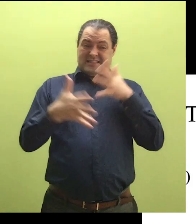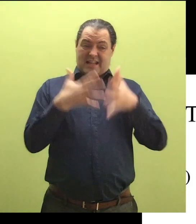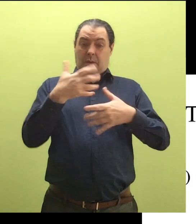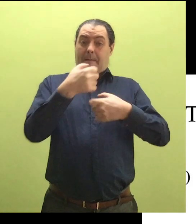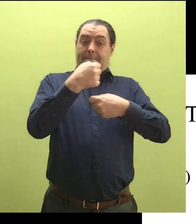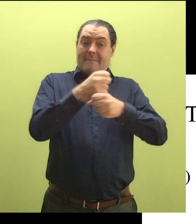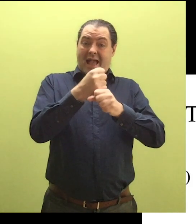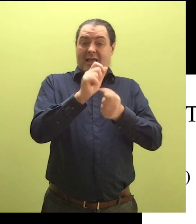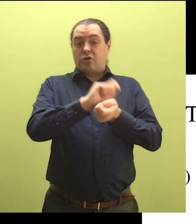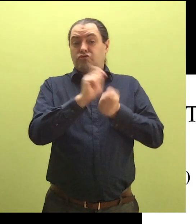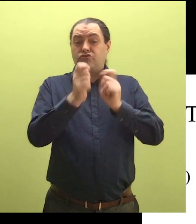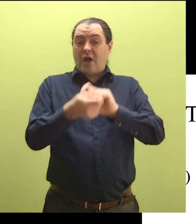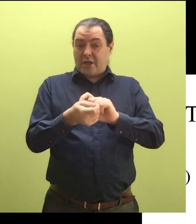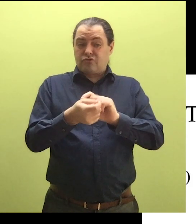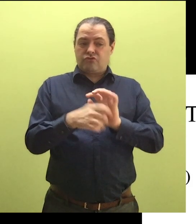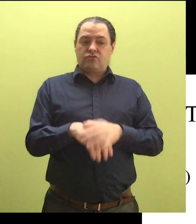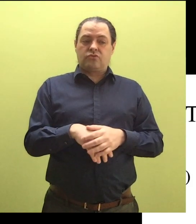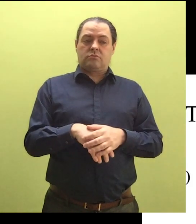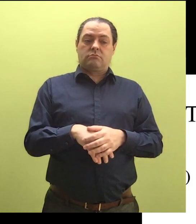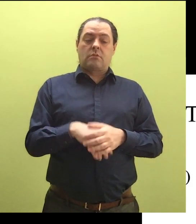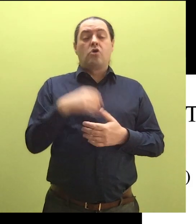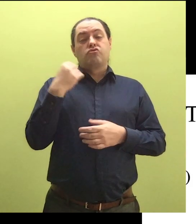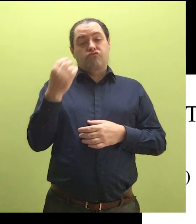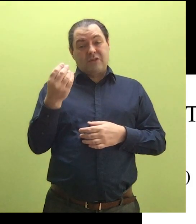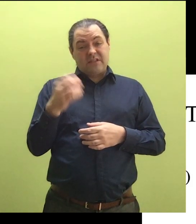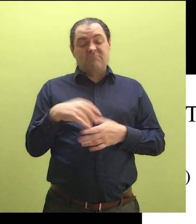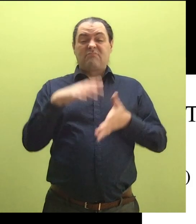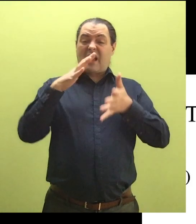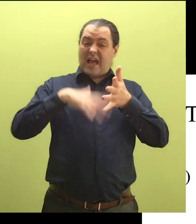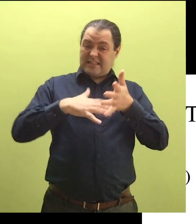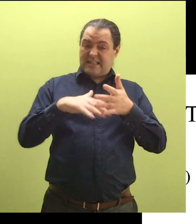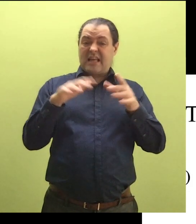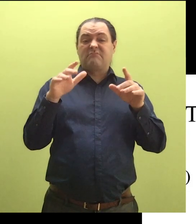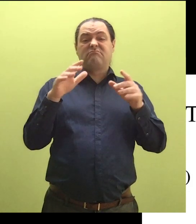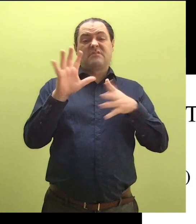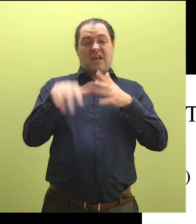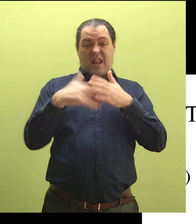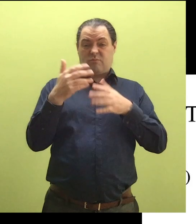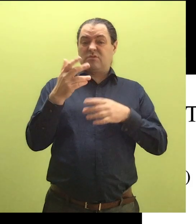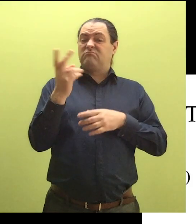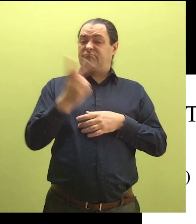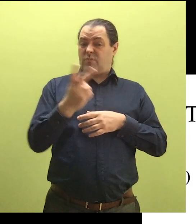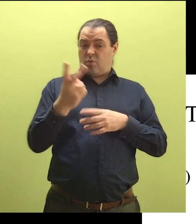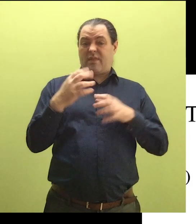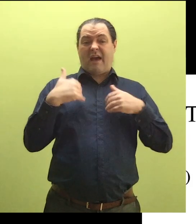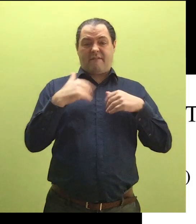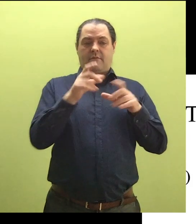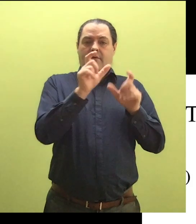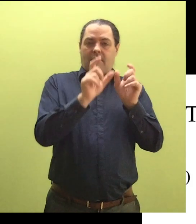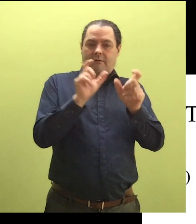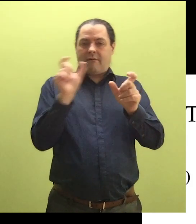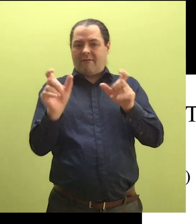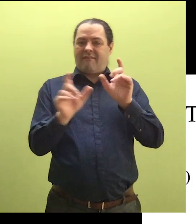or "change" in this case. Greek Sign Language and Catalan Sign Language are also reported to use analytical causatives. We